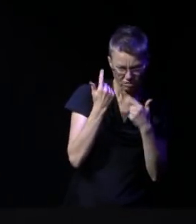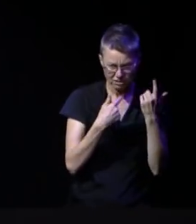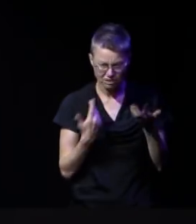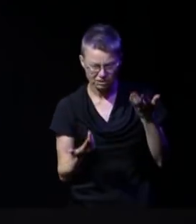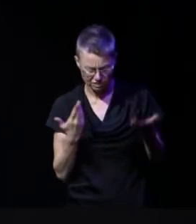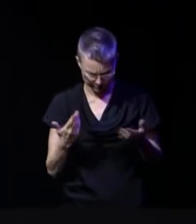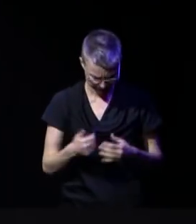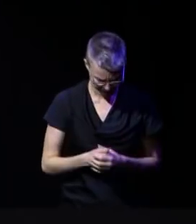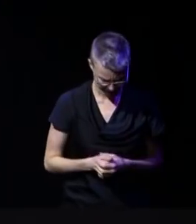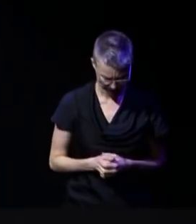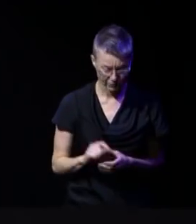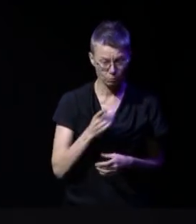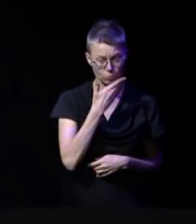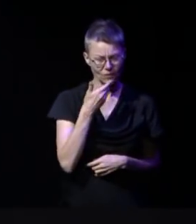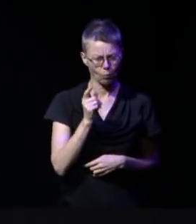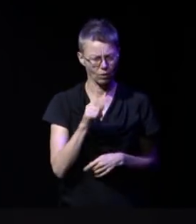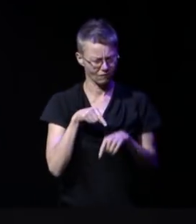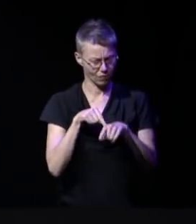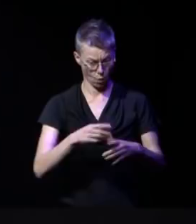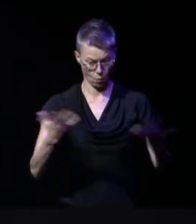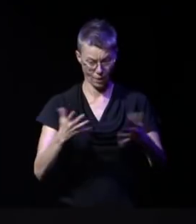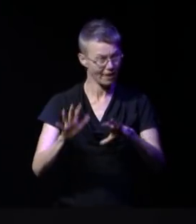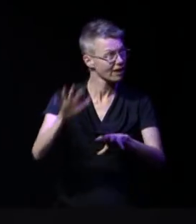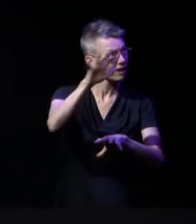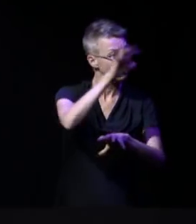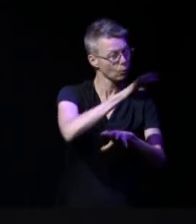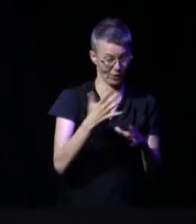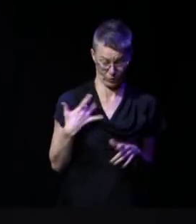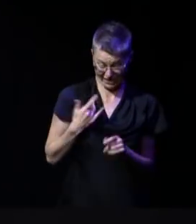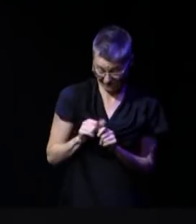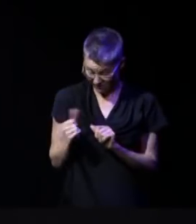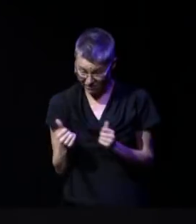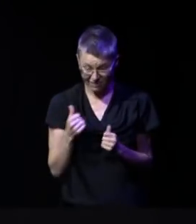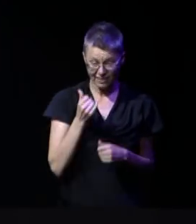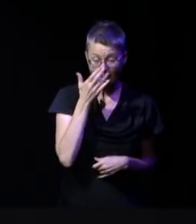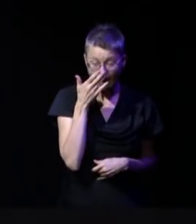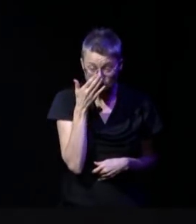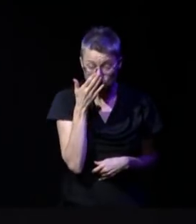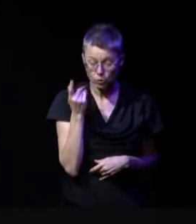What it is depends wildly on the continent, country, on neighbourhood you live in, how old you are, and who you hang out with.